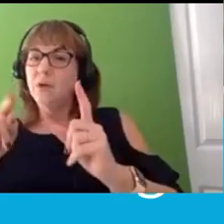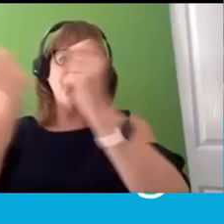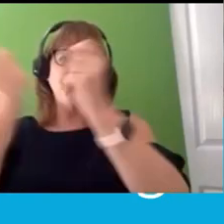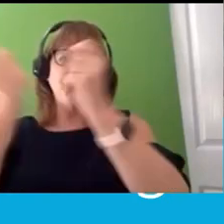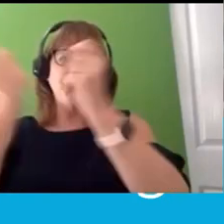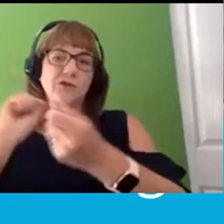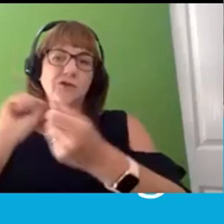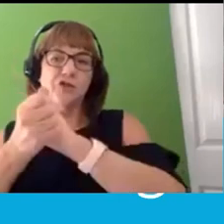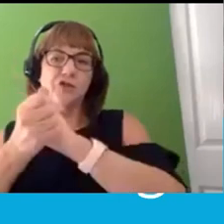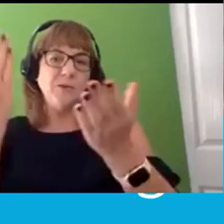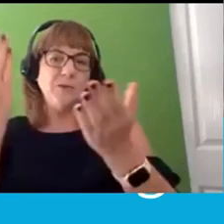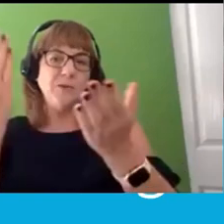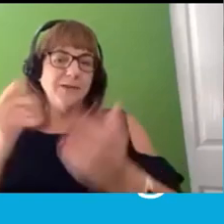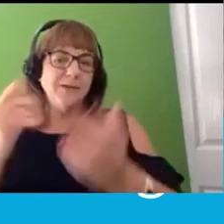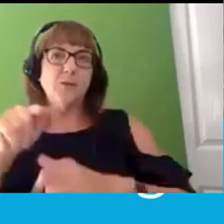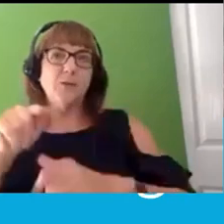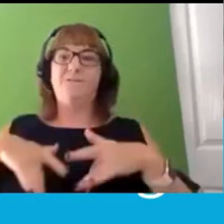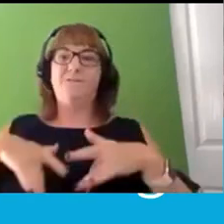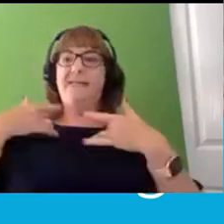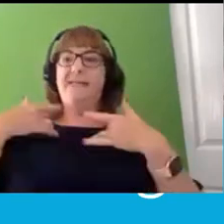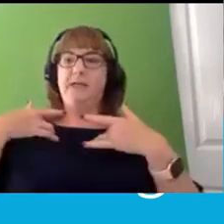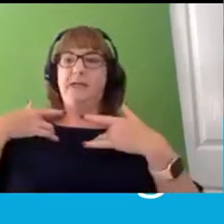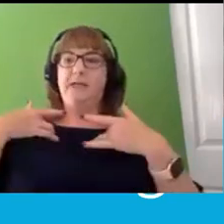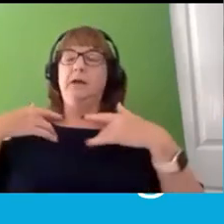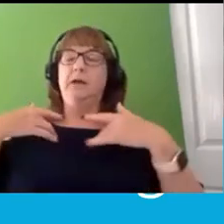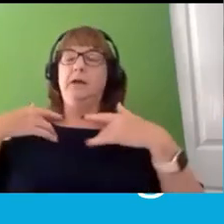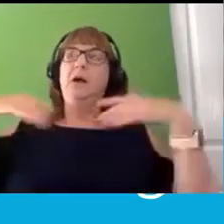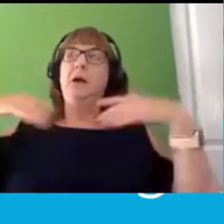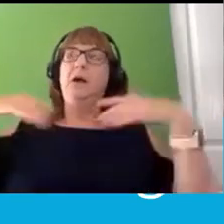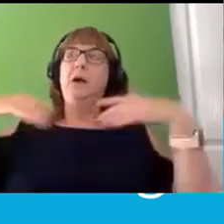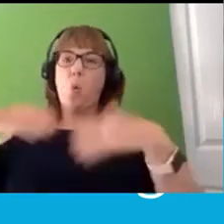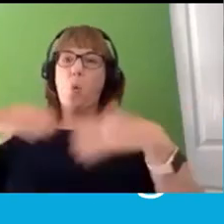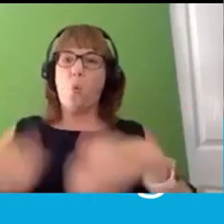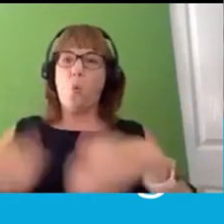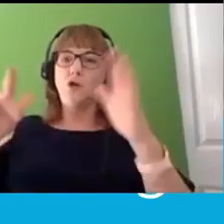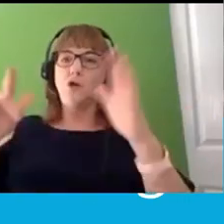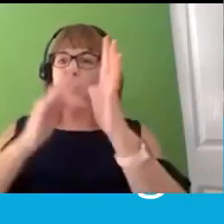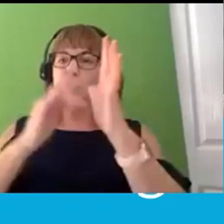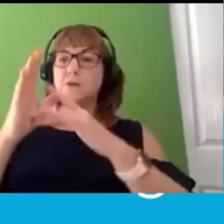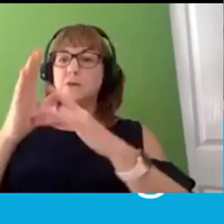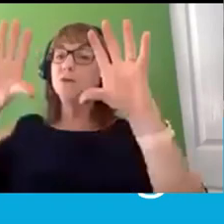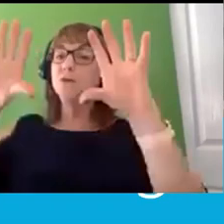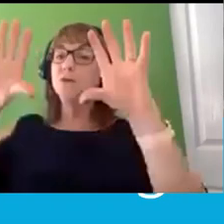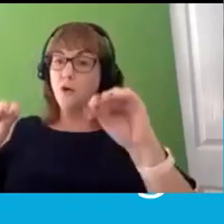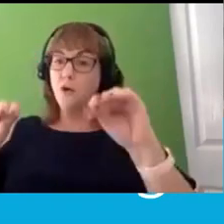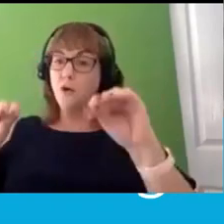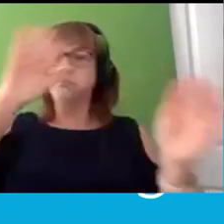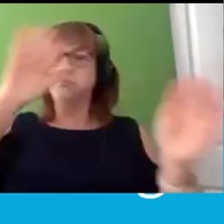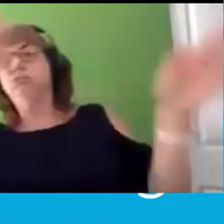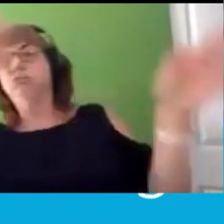that, through their senses of, 'wow Jesus has just stopped this storm that's going on around us'.